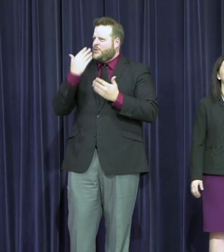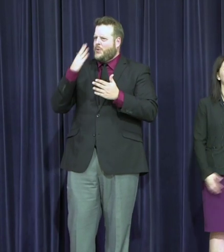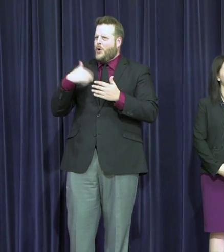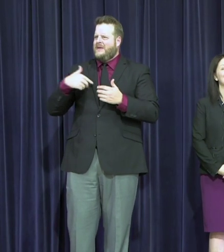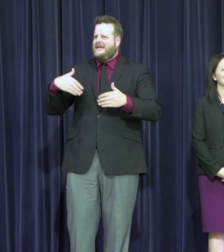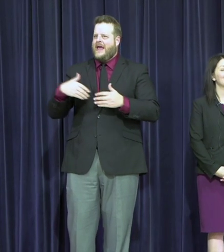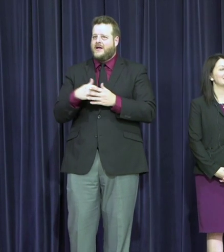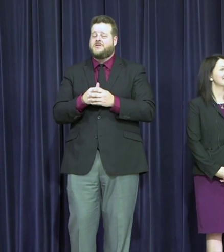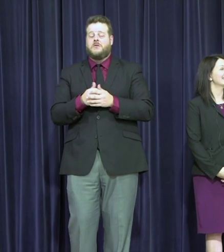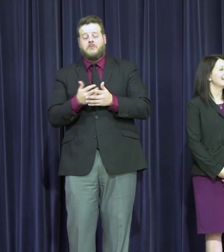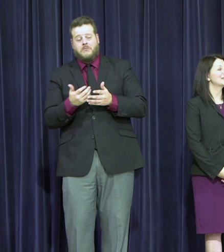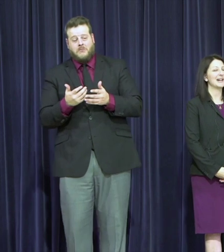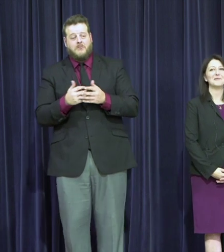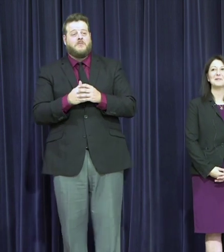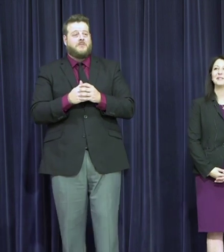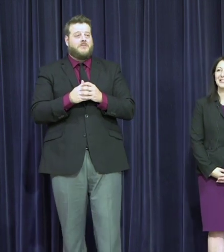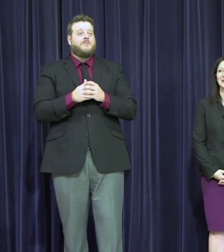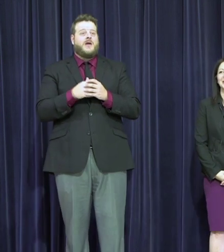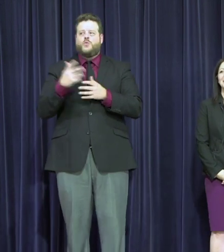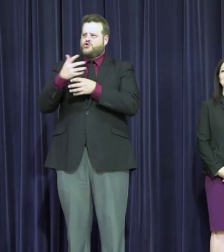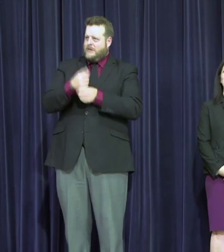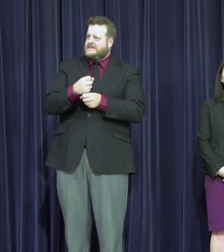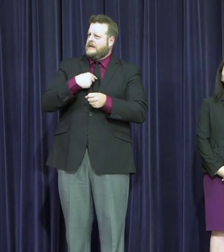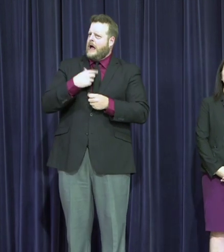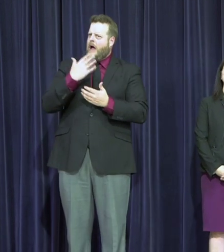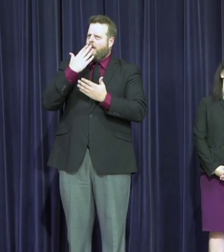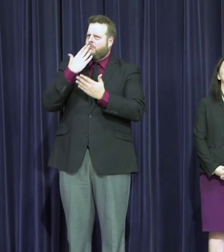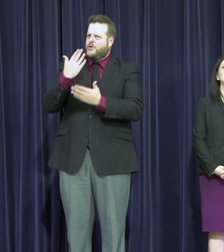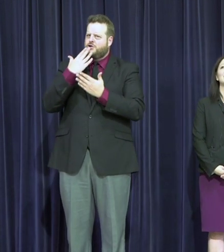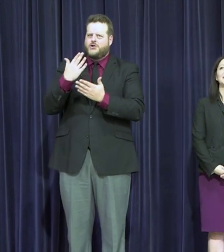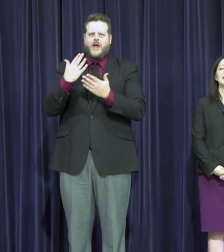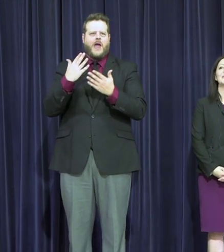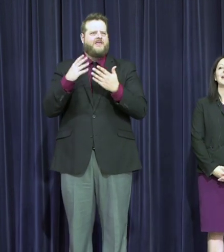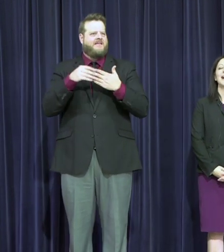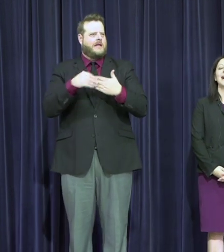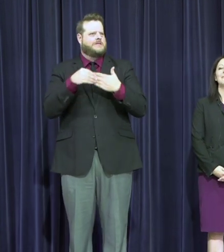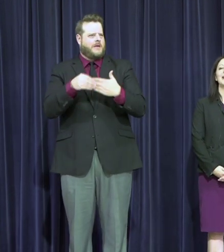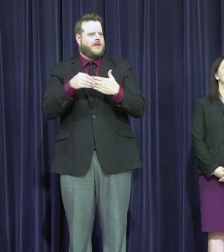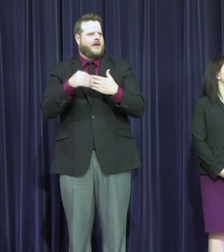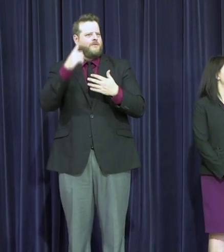That was very trusting and I was appreciative of the freedom and flexibility.